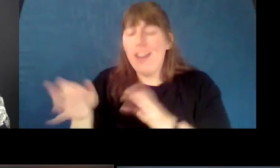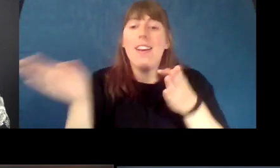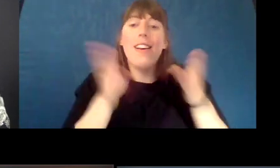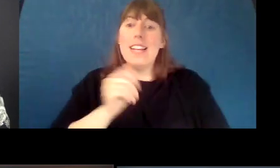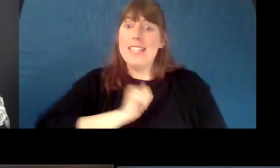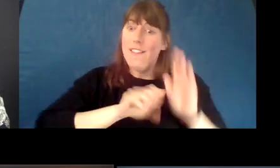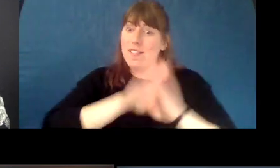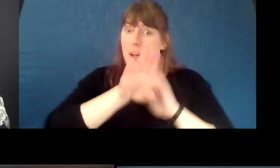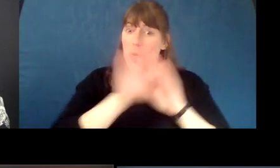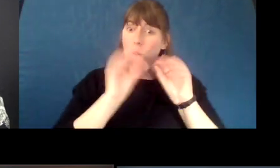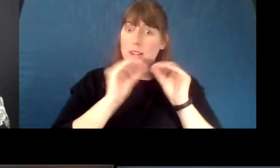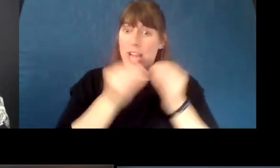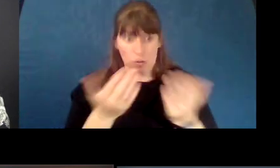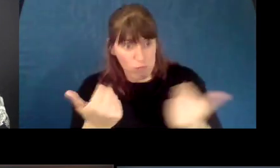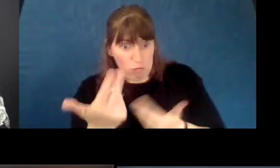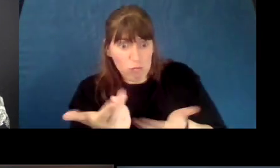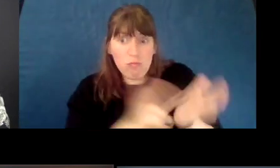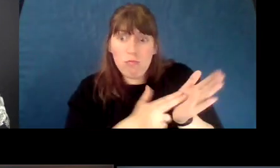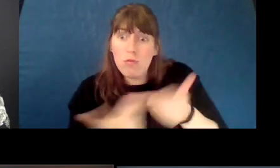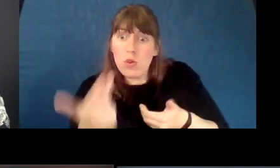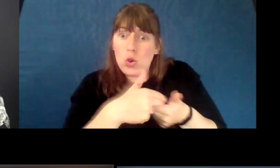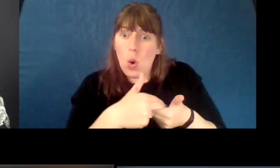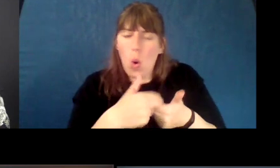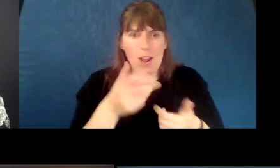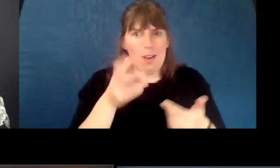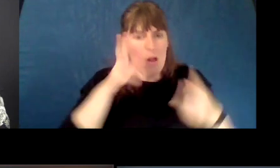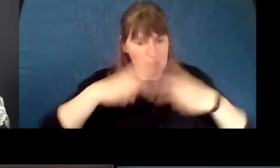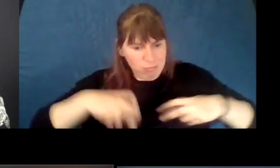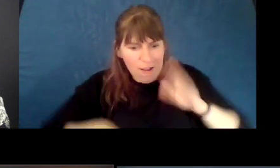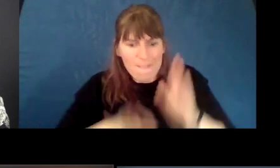they want you to join so you can discover your full potential and pay a lot of money for it.